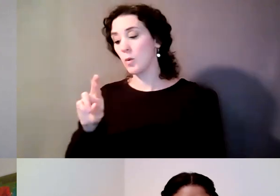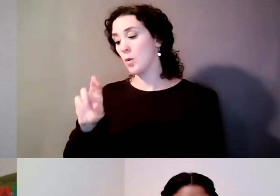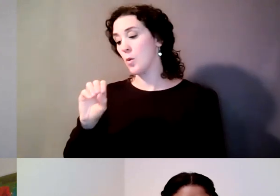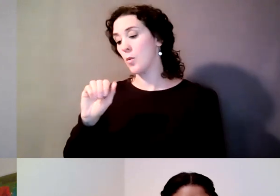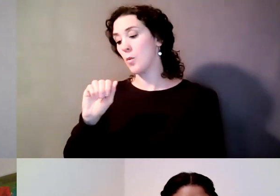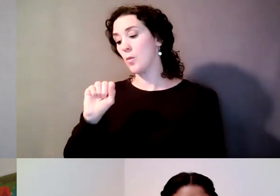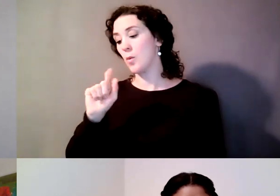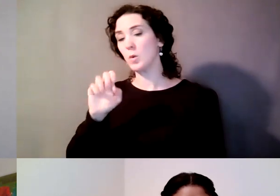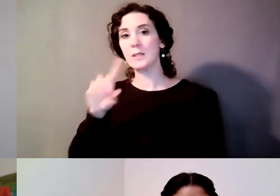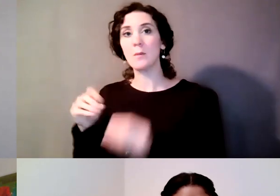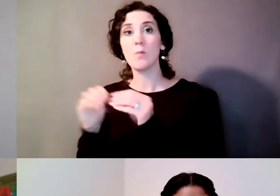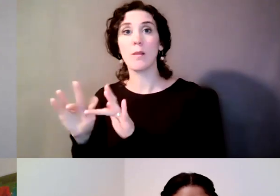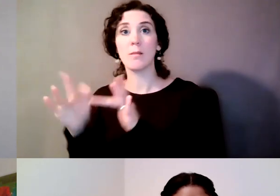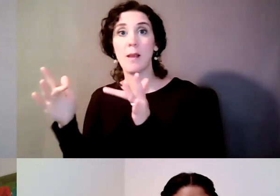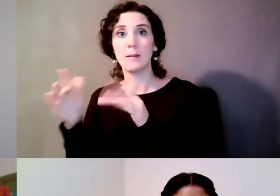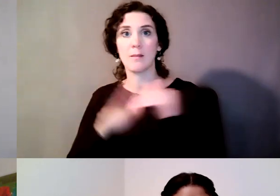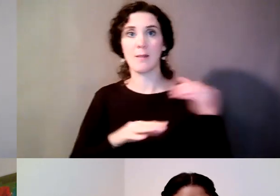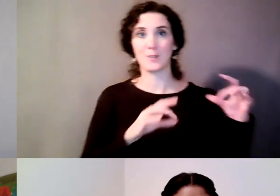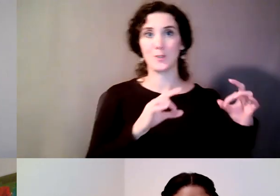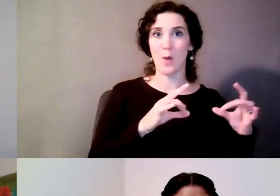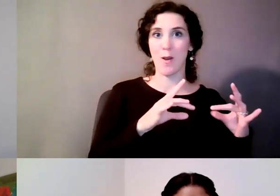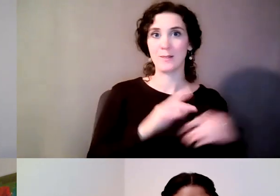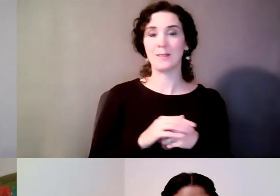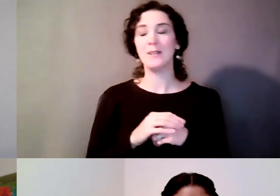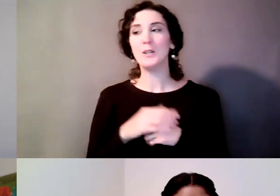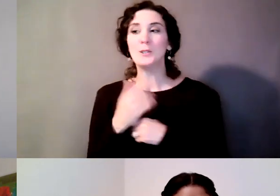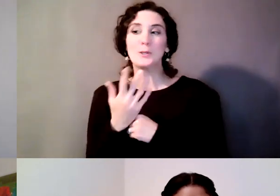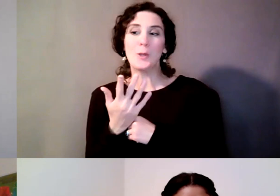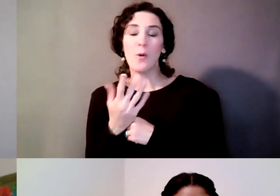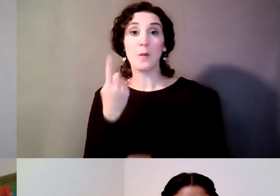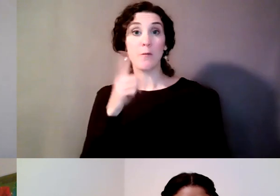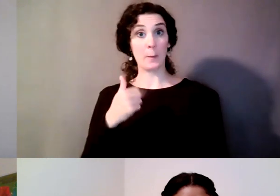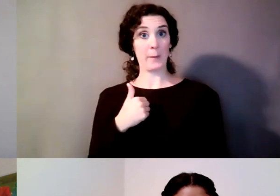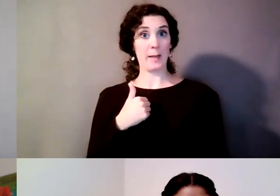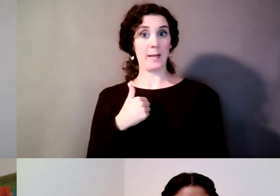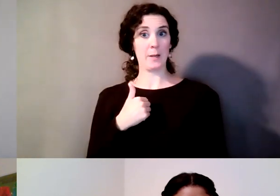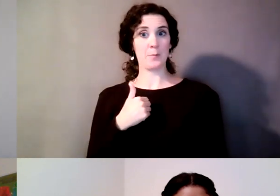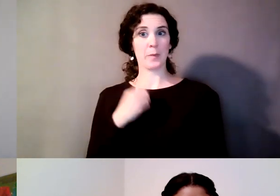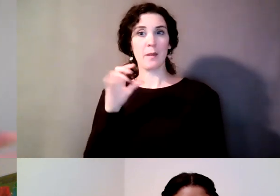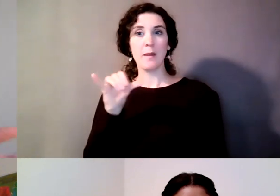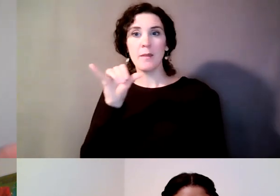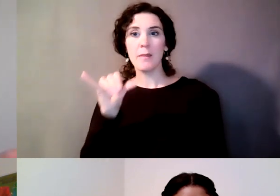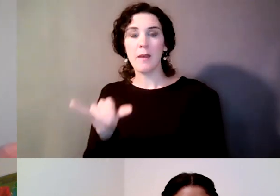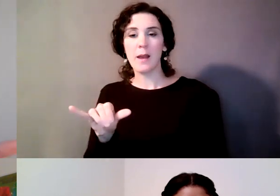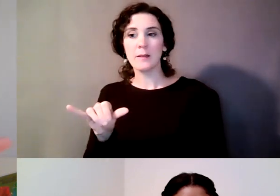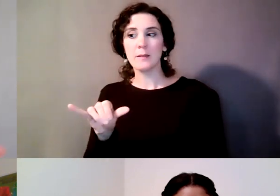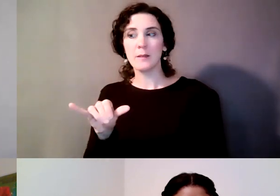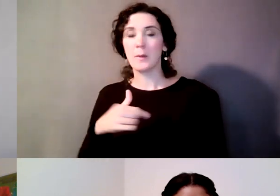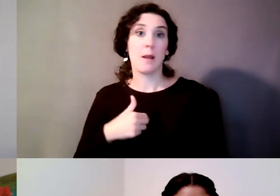than Starbucks. And so for me, I love coffee so I began to